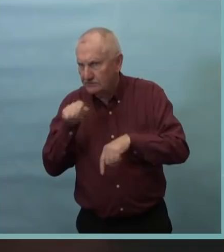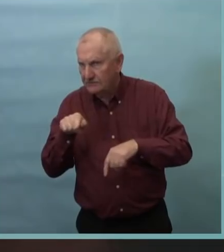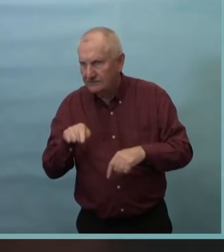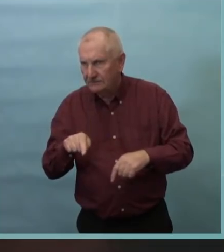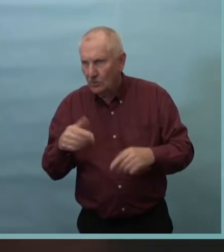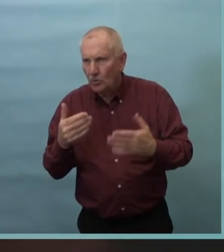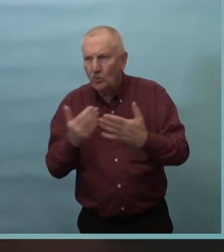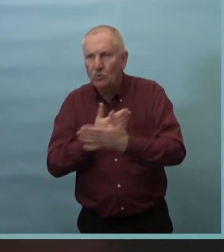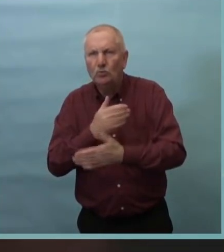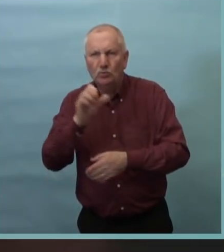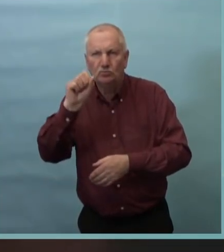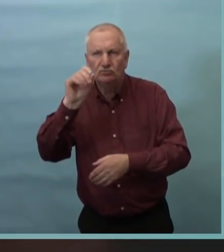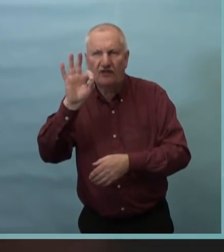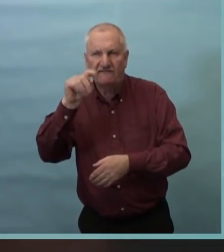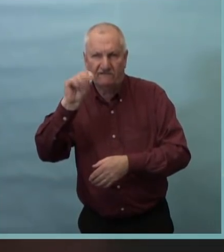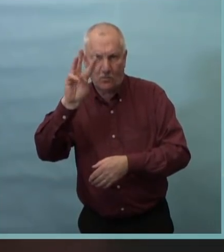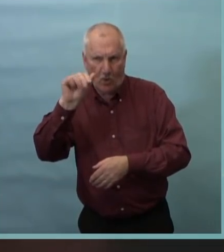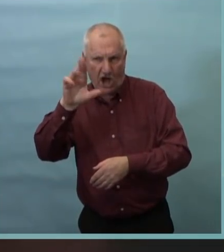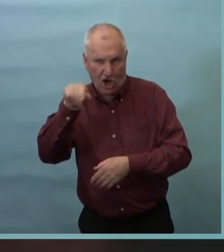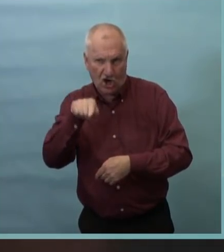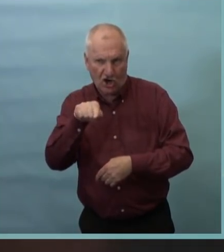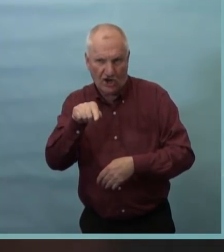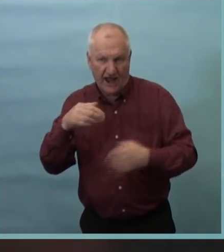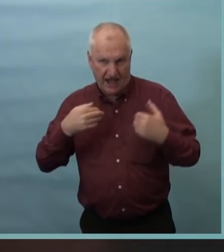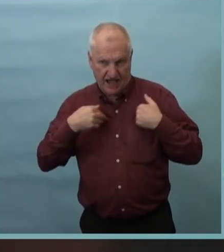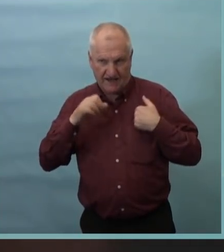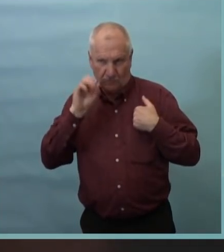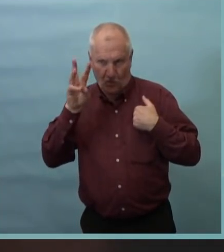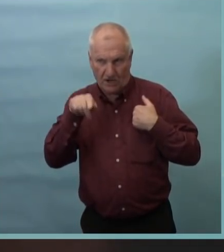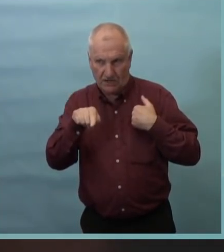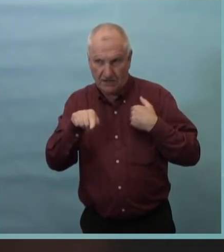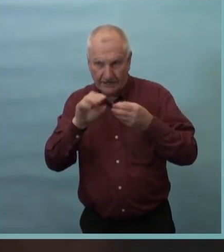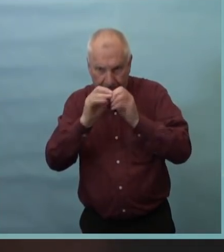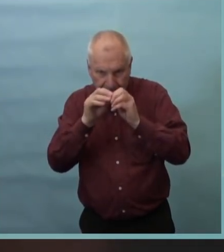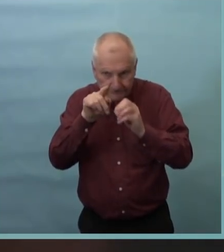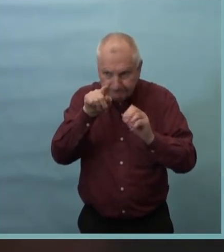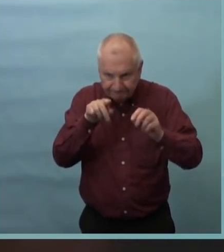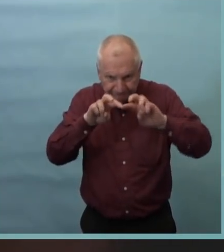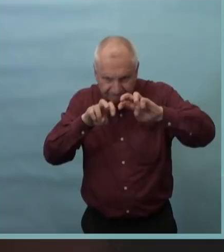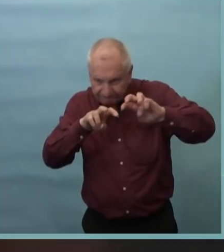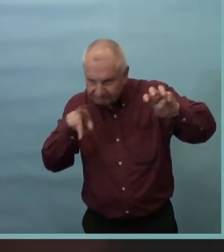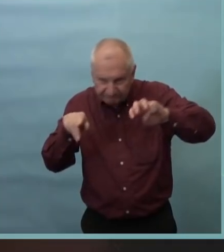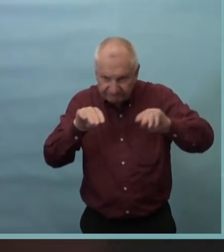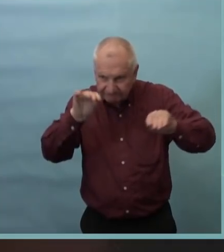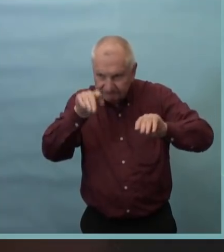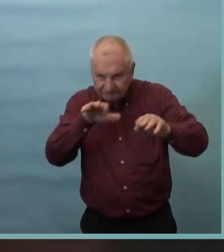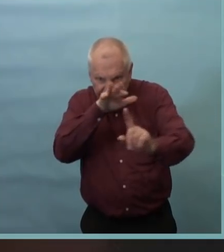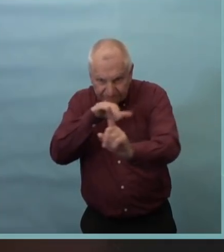numbers and doing the assessment looking at where they work the most what's close